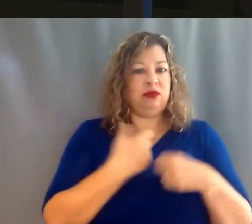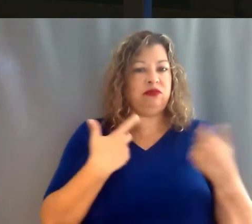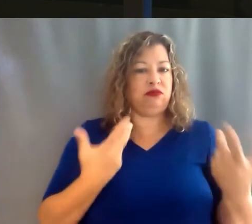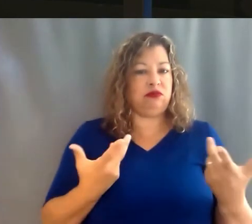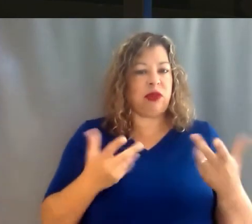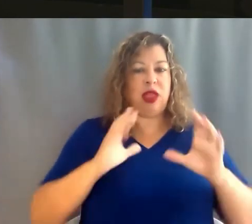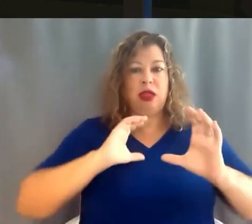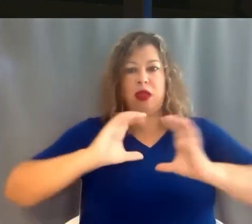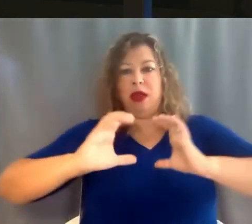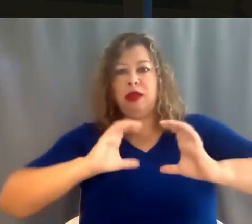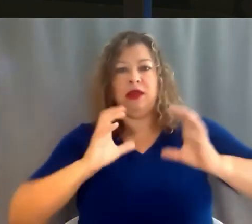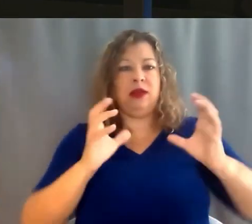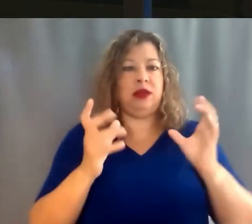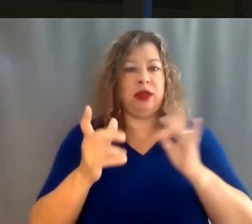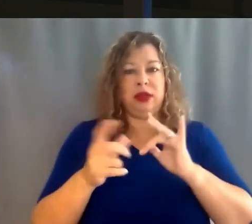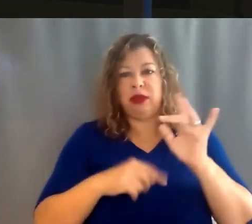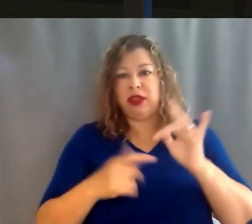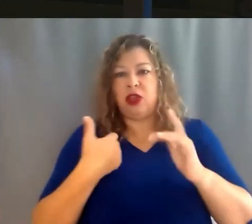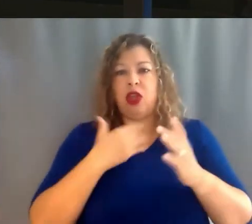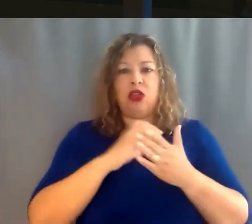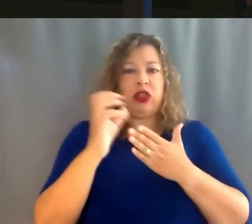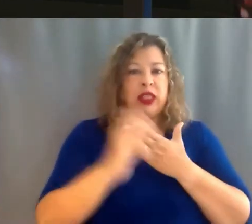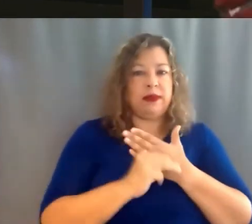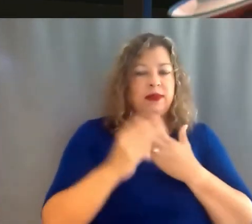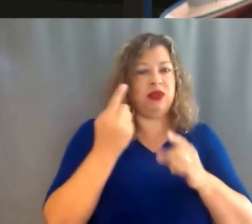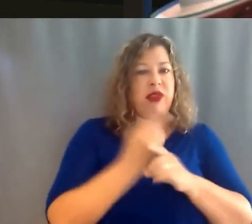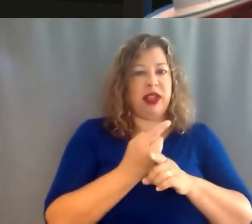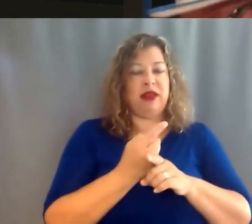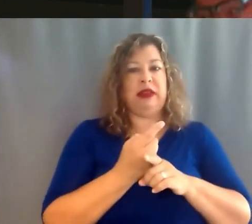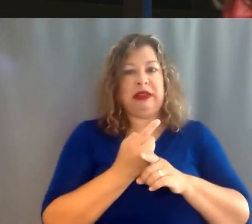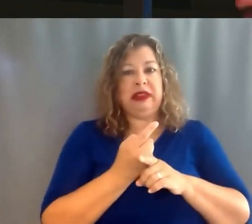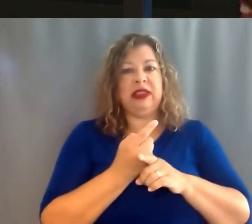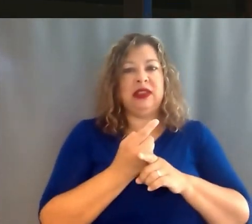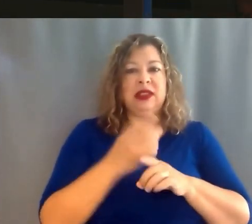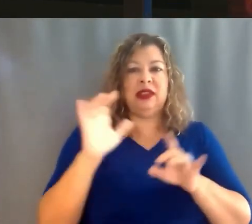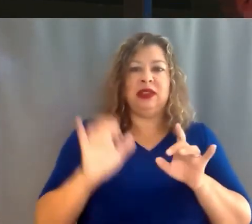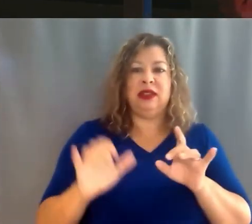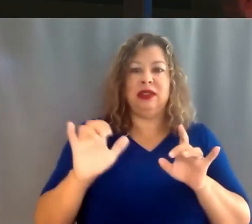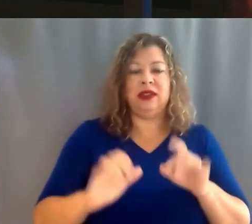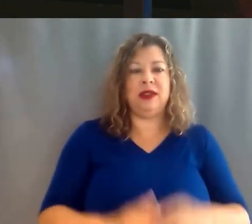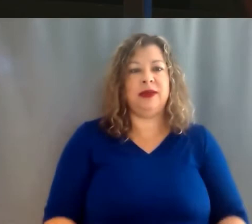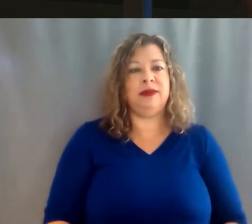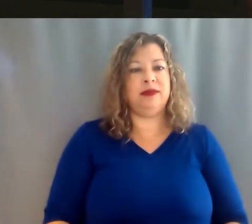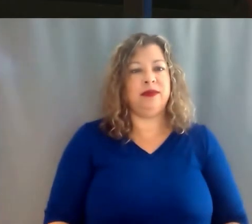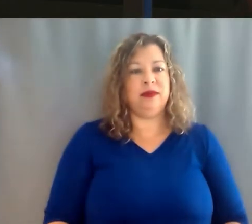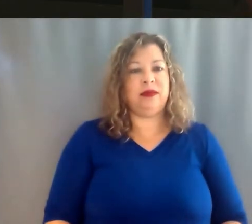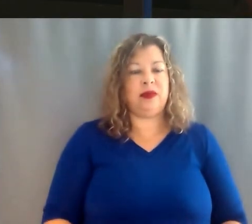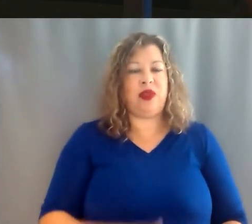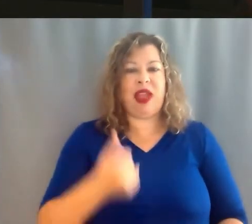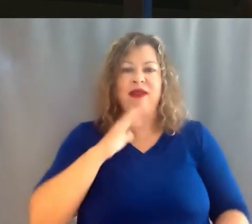has always been: What are we missing in our curriculum? You have conversations with people -- Ronald, we were